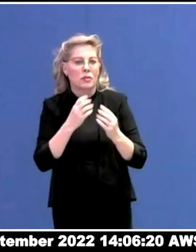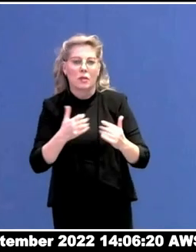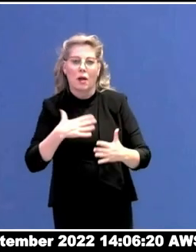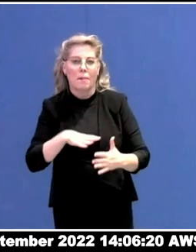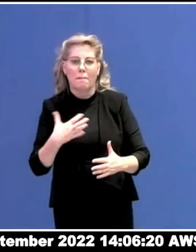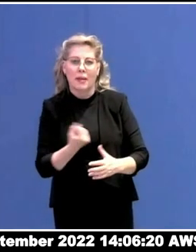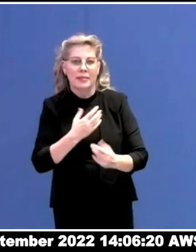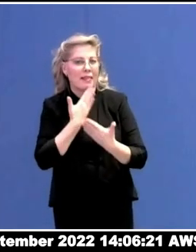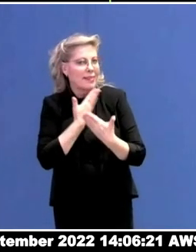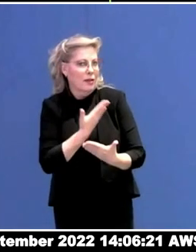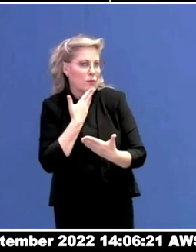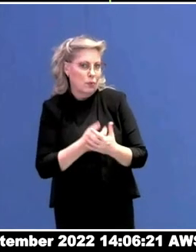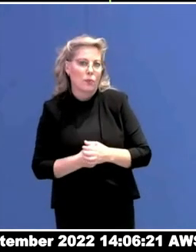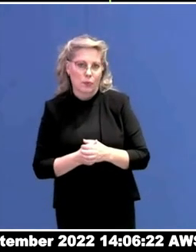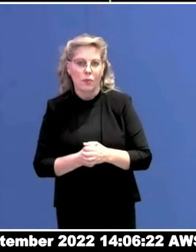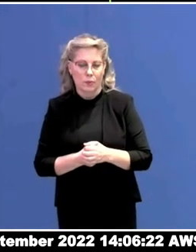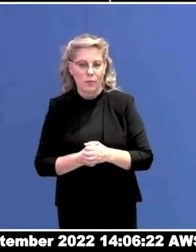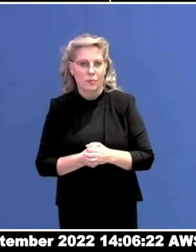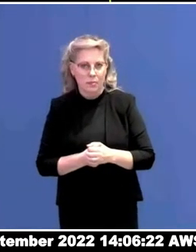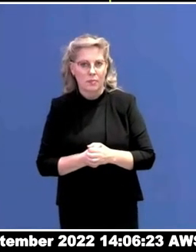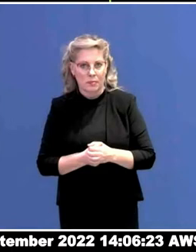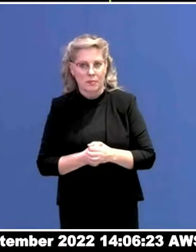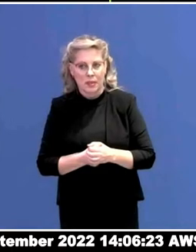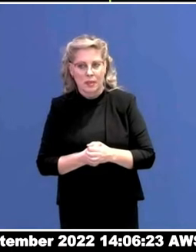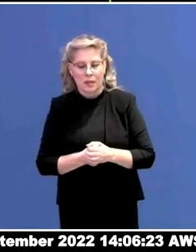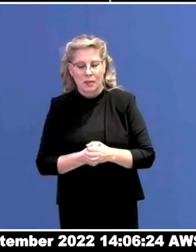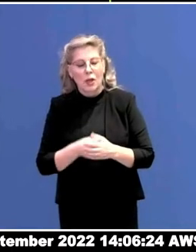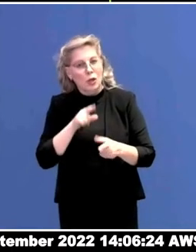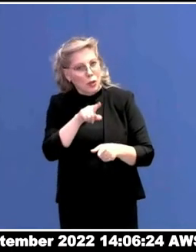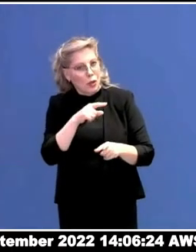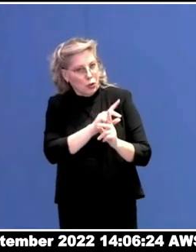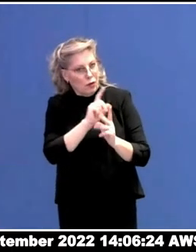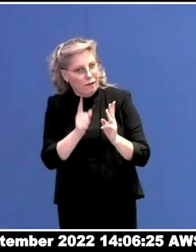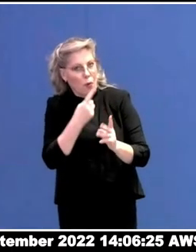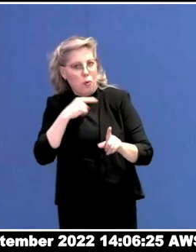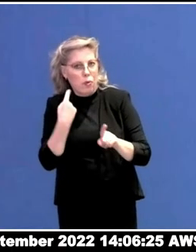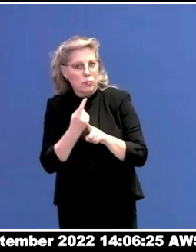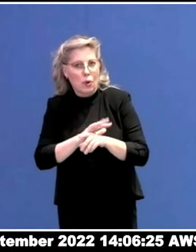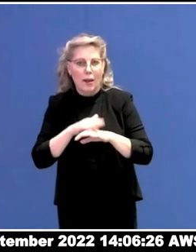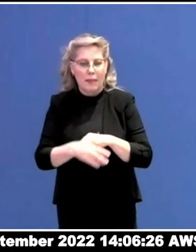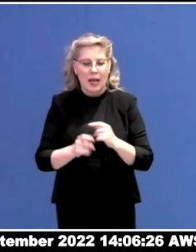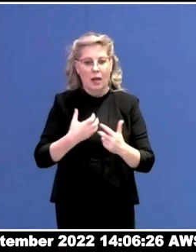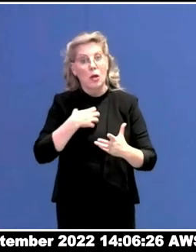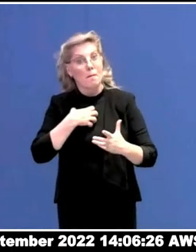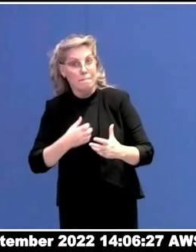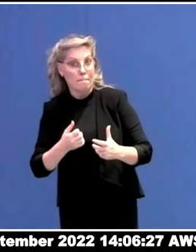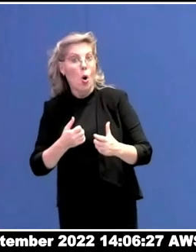Some of you have said that more training is necessary, and we've heard that constantly